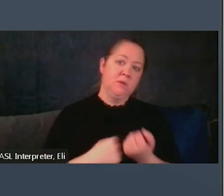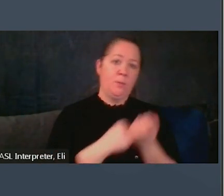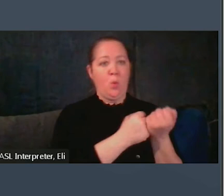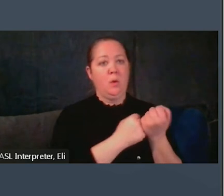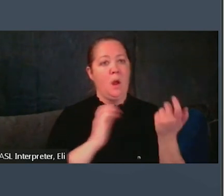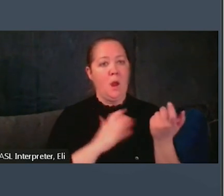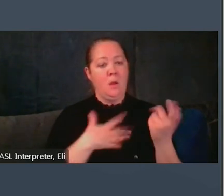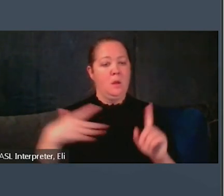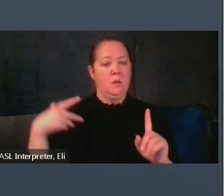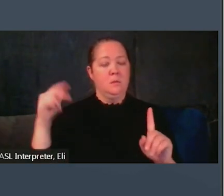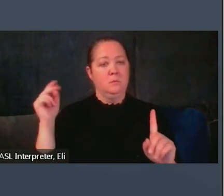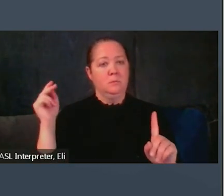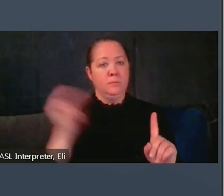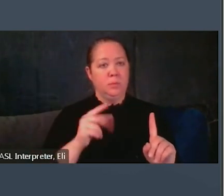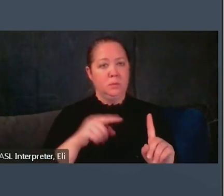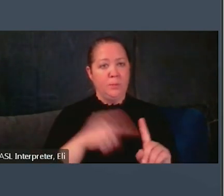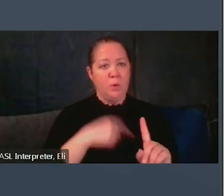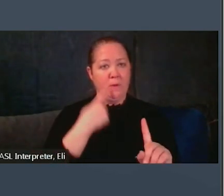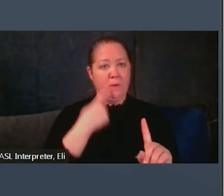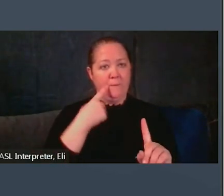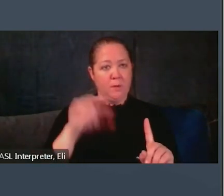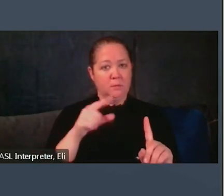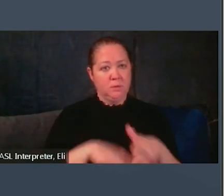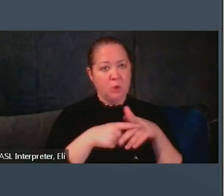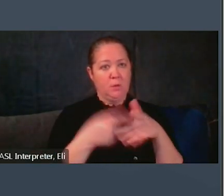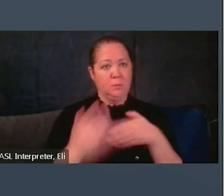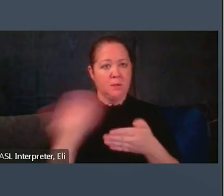Okay. Thank you so very much. And so let me just make sure I'm,